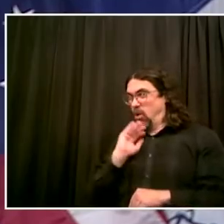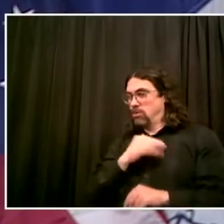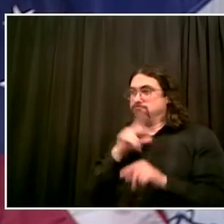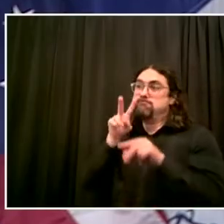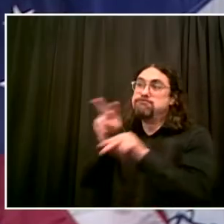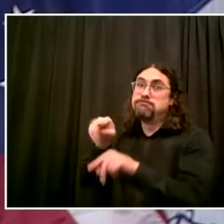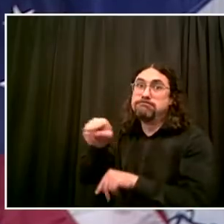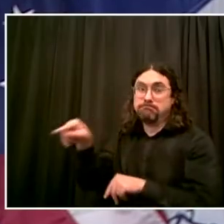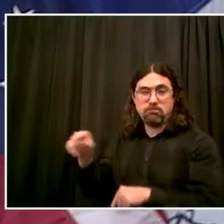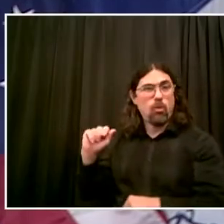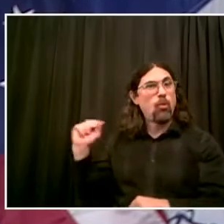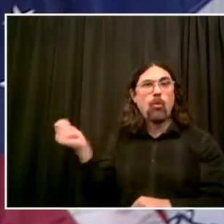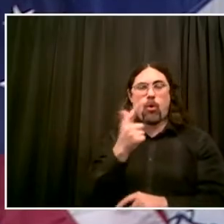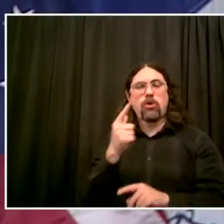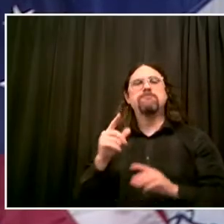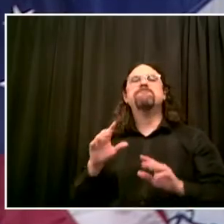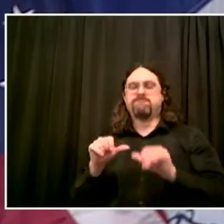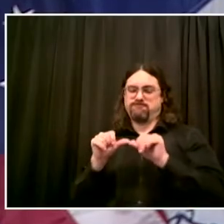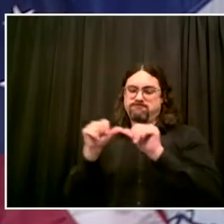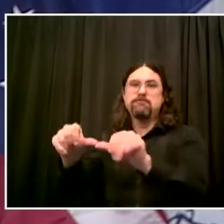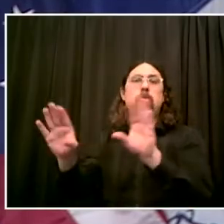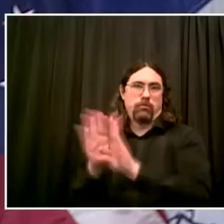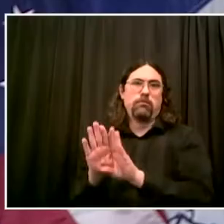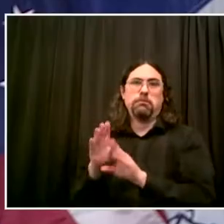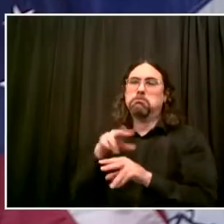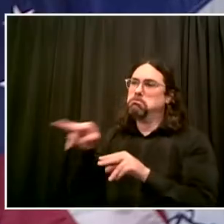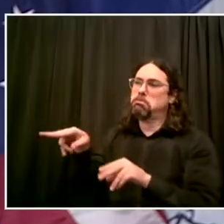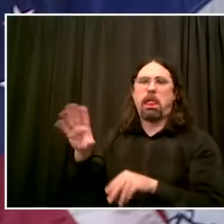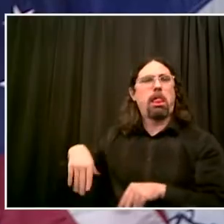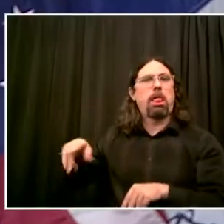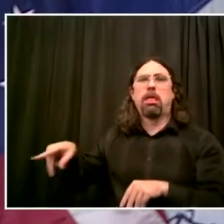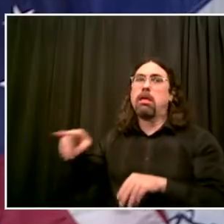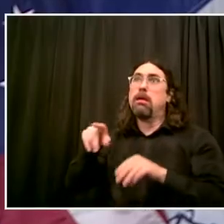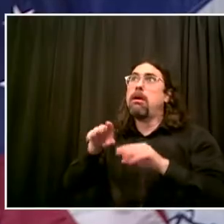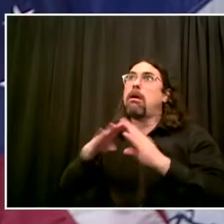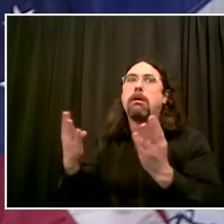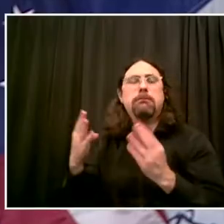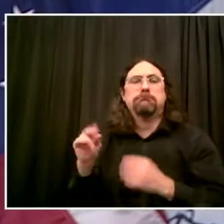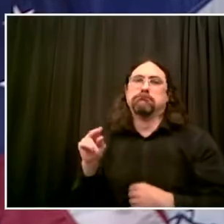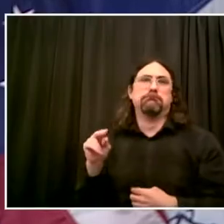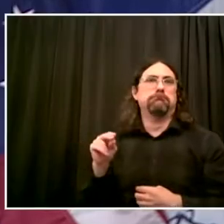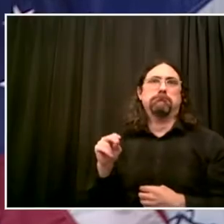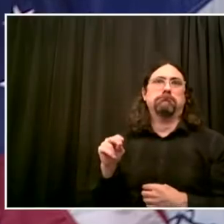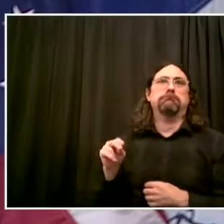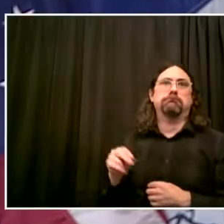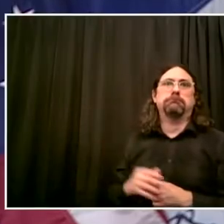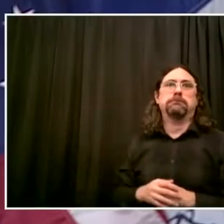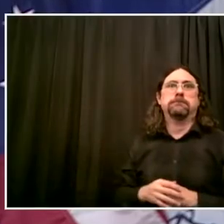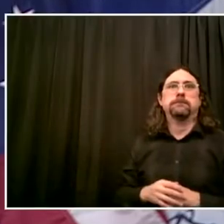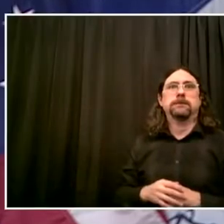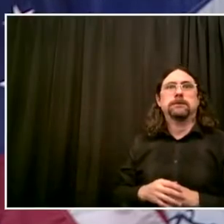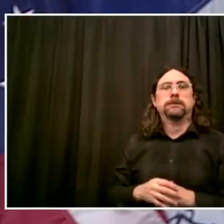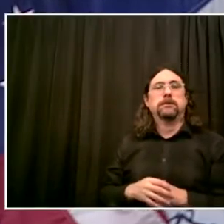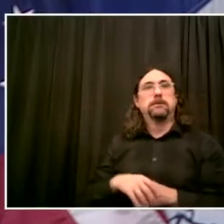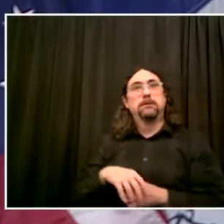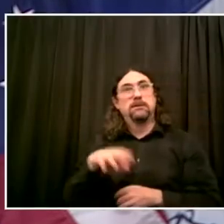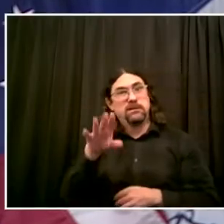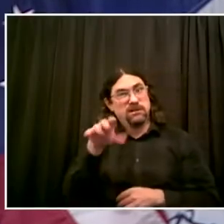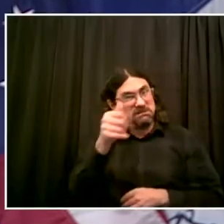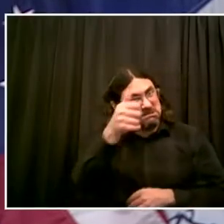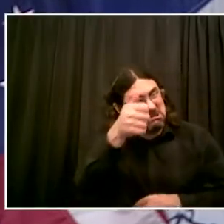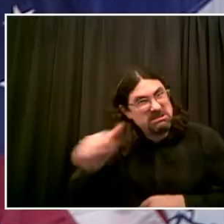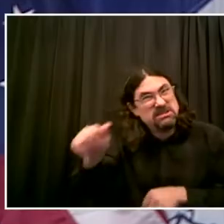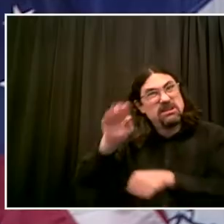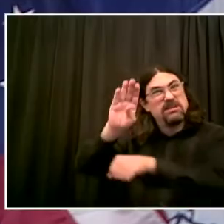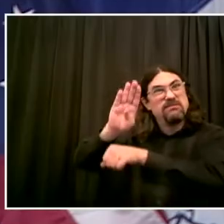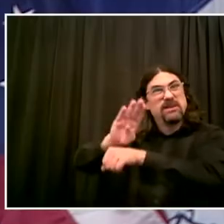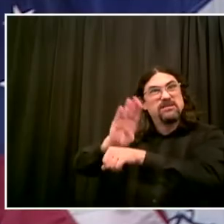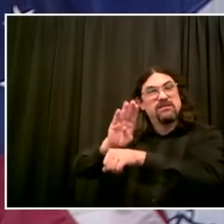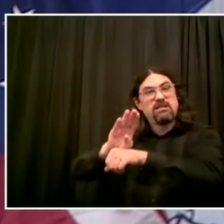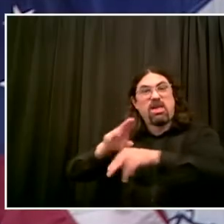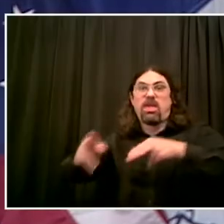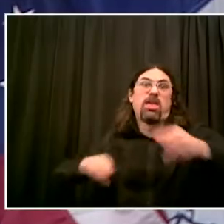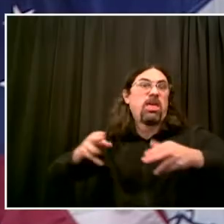IF THEY DO, IT